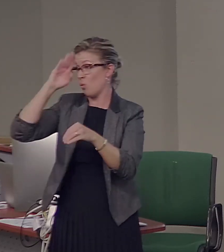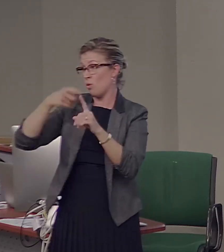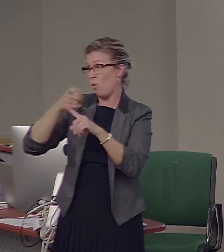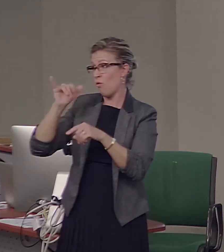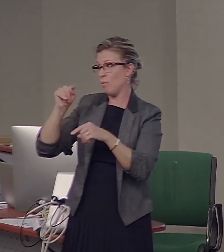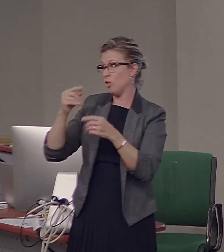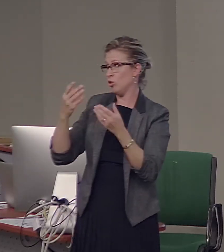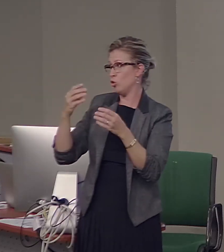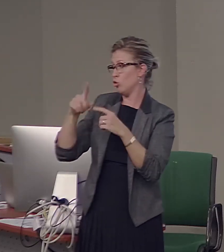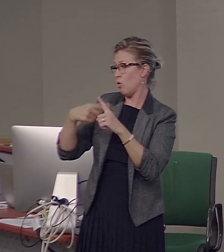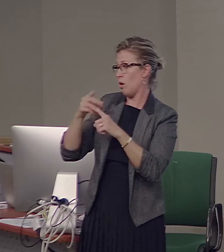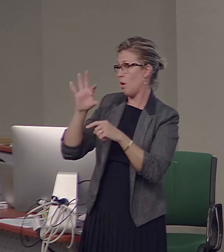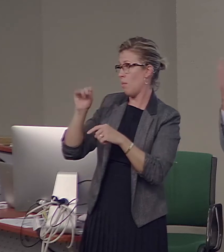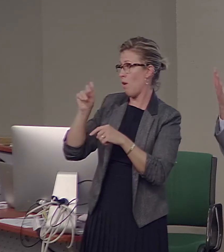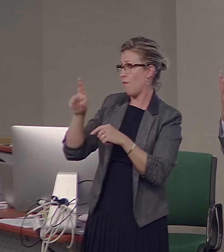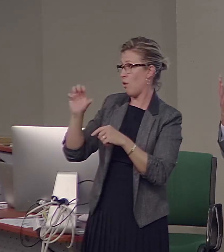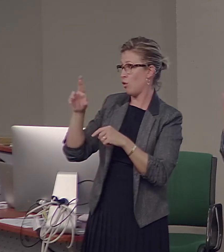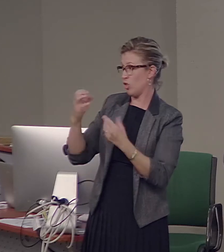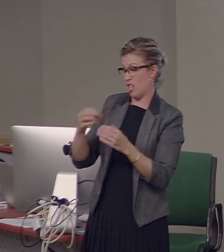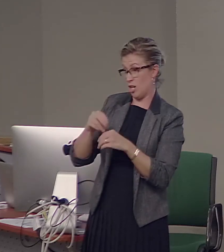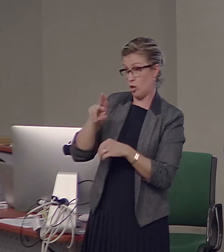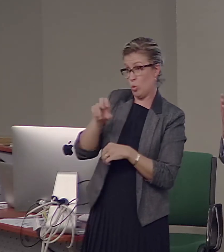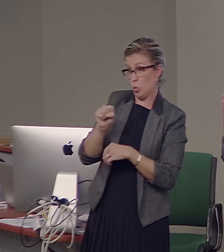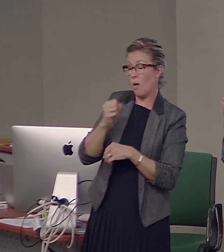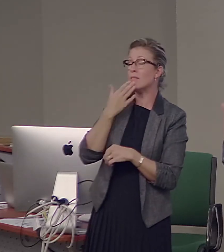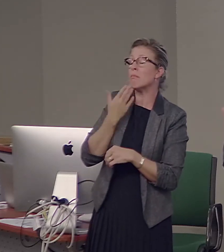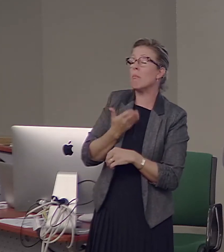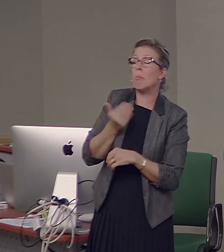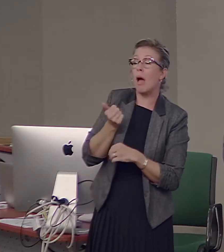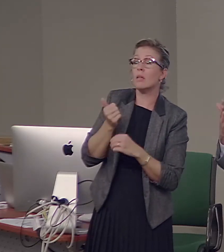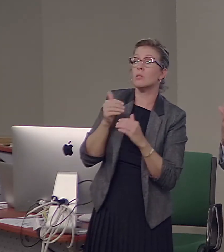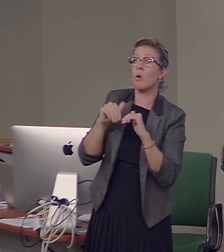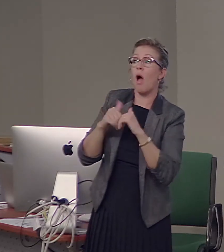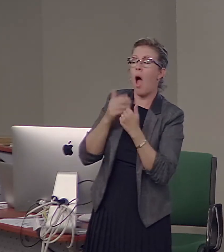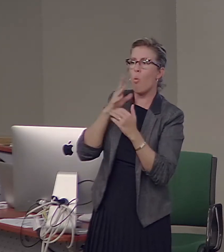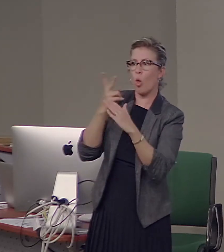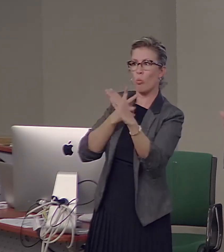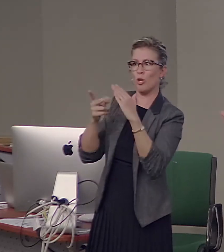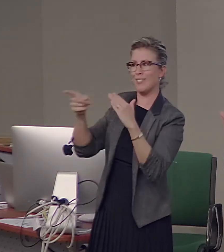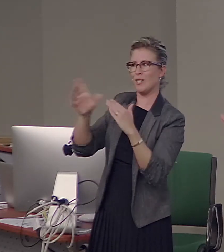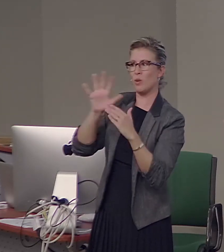in the United States that the best predictor of bad outcomes for children in foster care